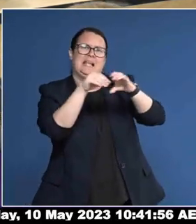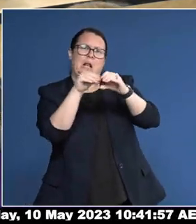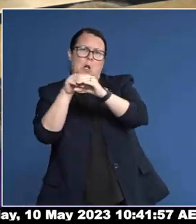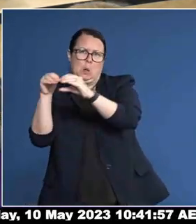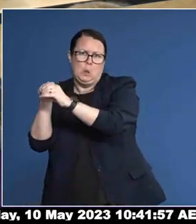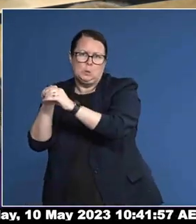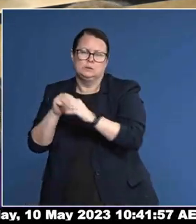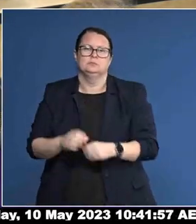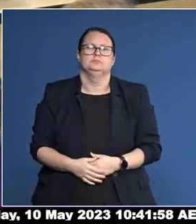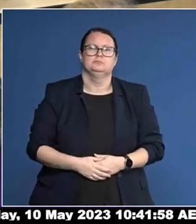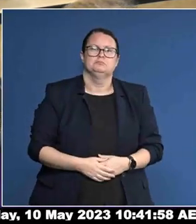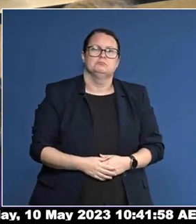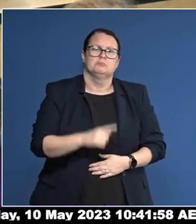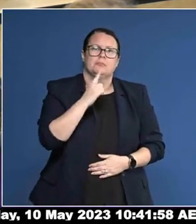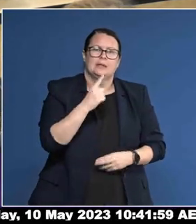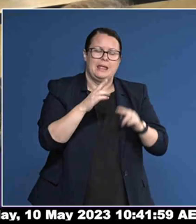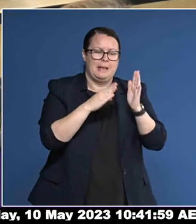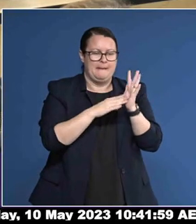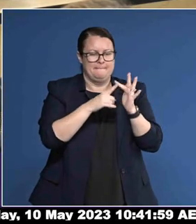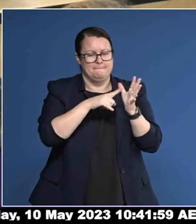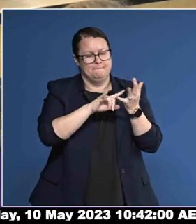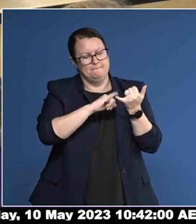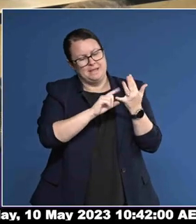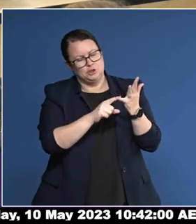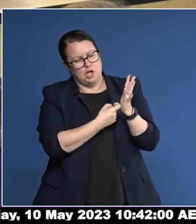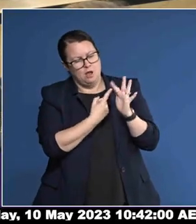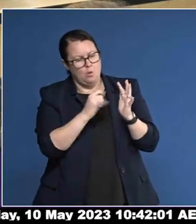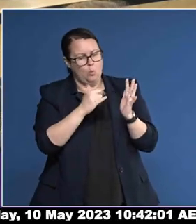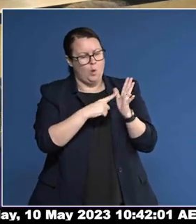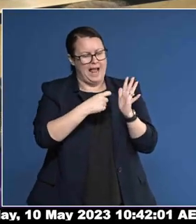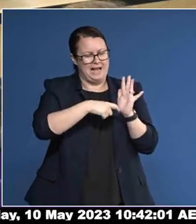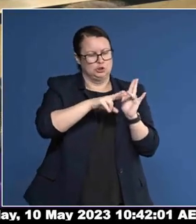as: '... measures or actions that address the functional impact of disability on a